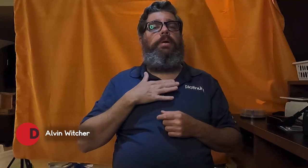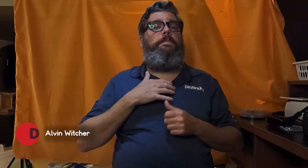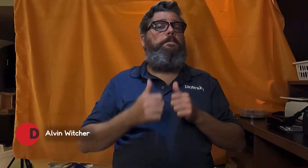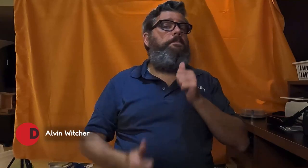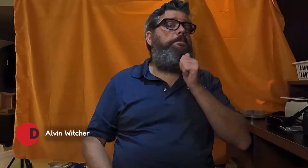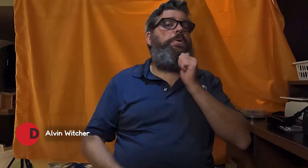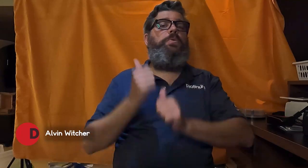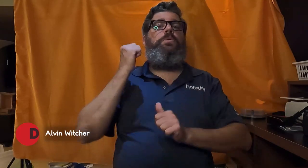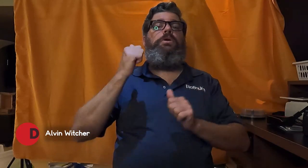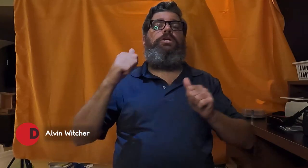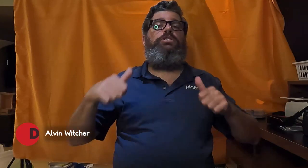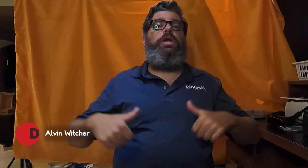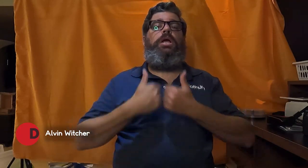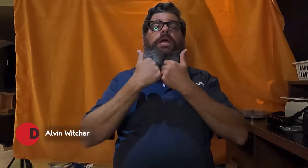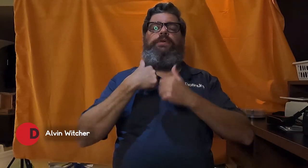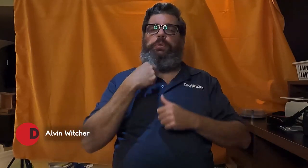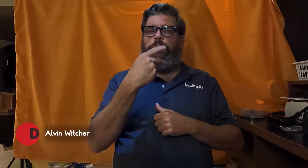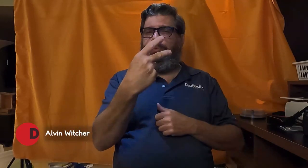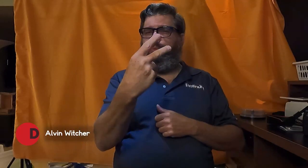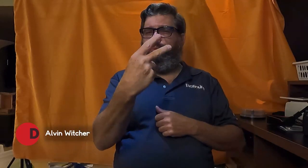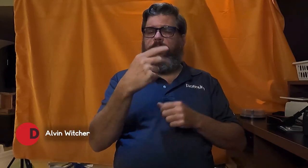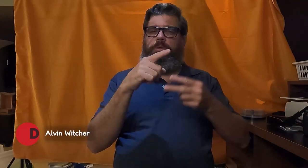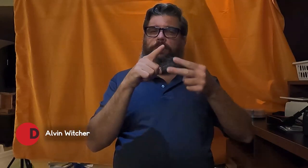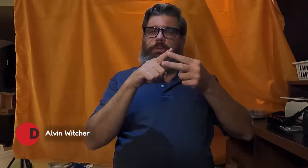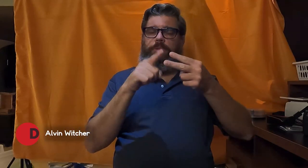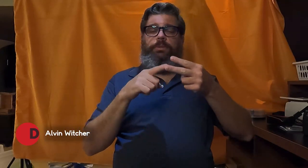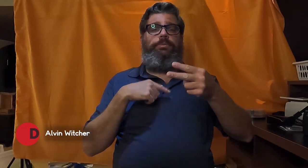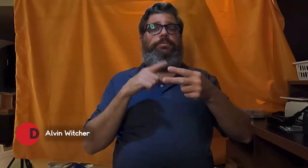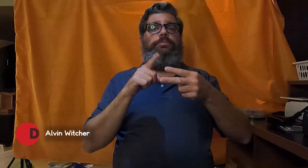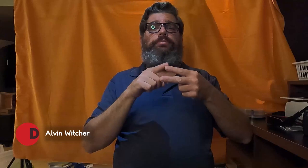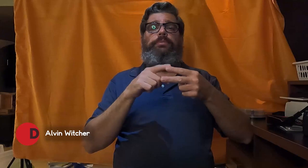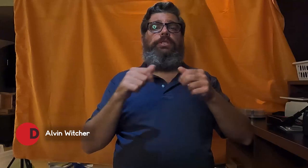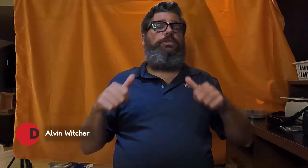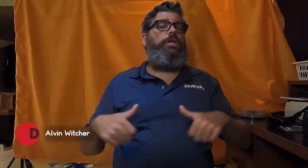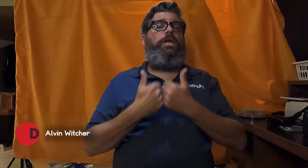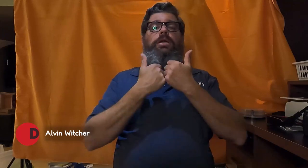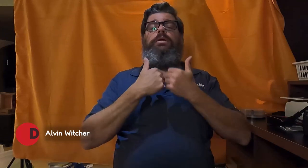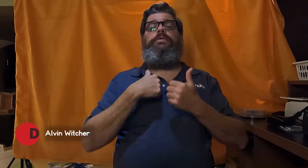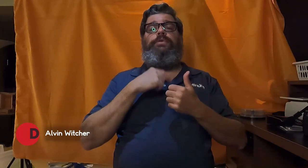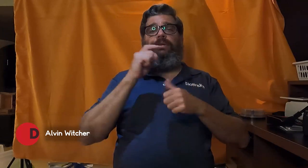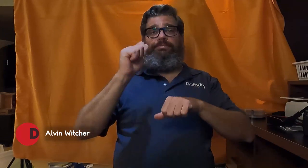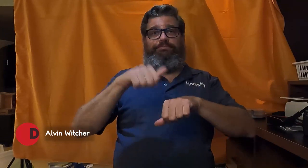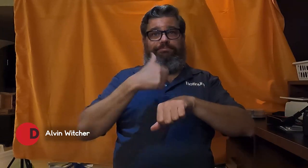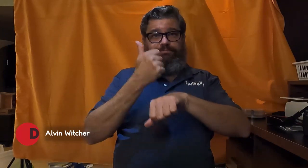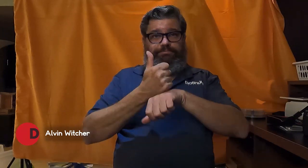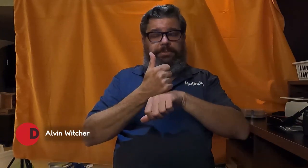My biggest challenge was twofold: when I first started,